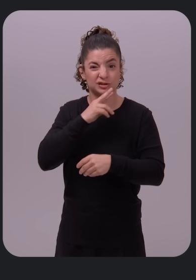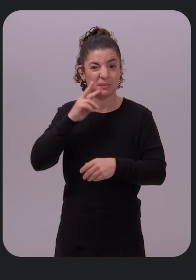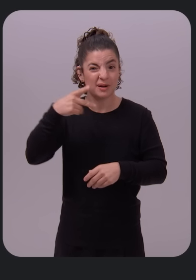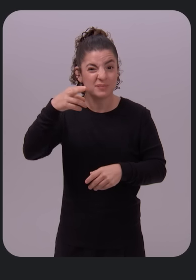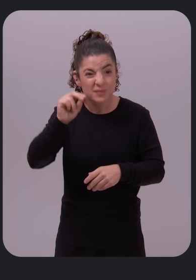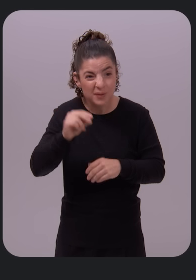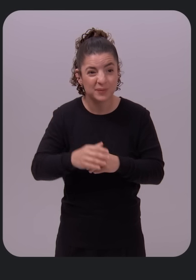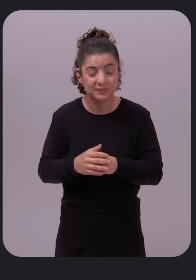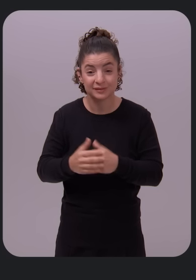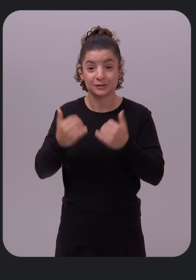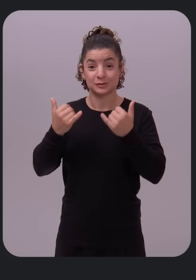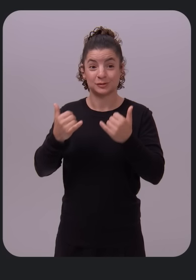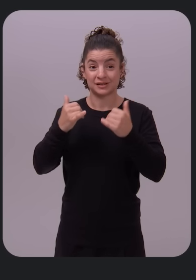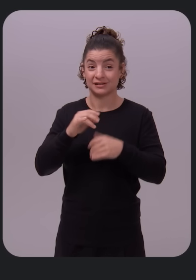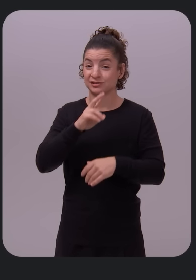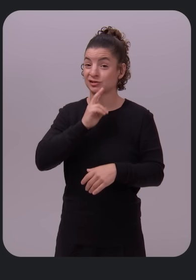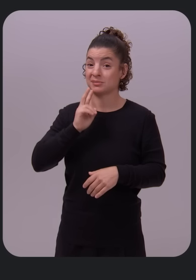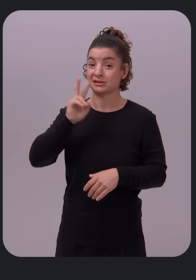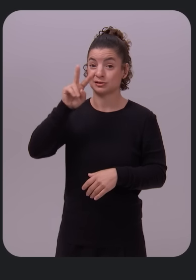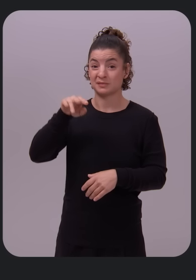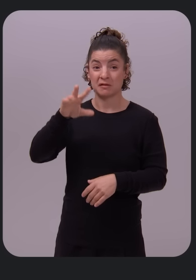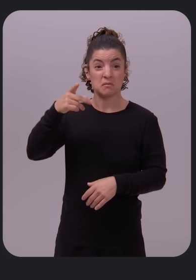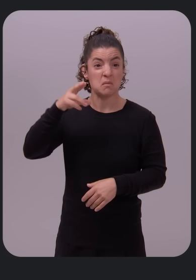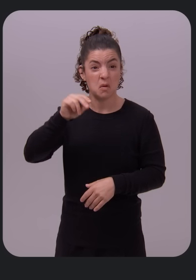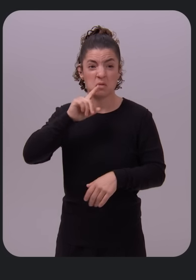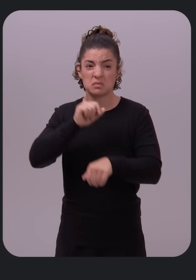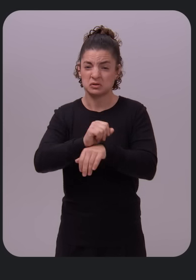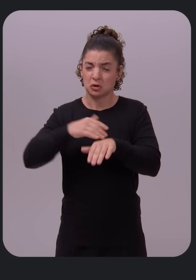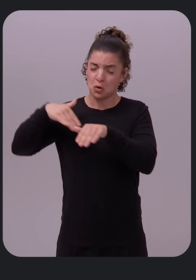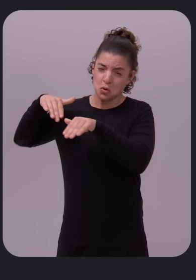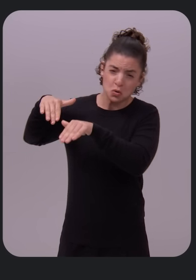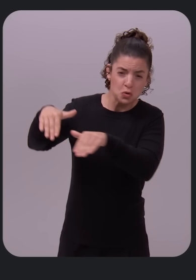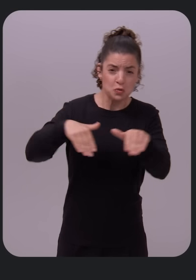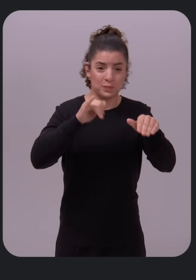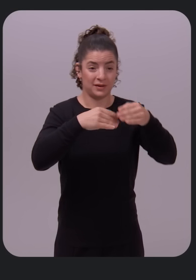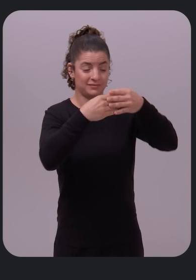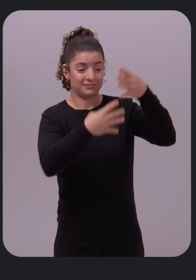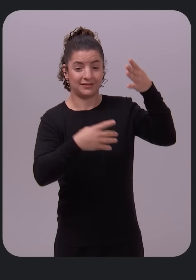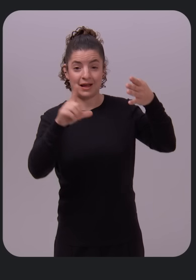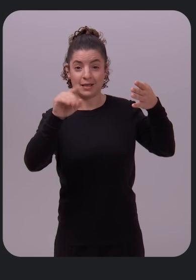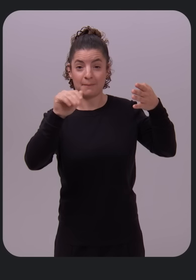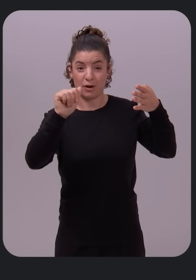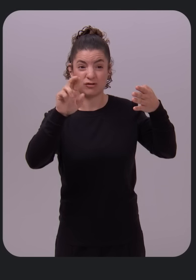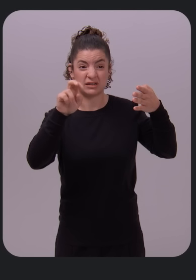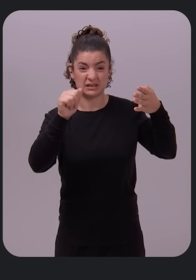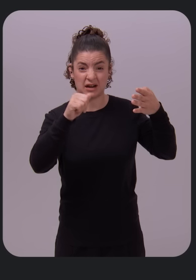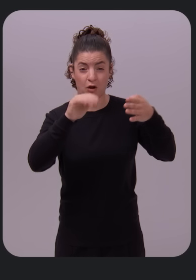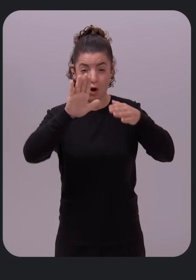And today, Gemini 2.5 Pro sweeps the LMArena leaderboard in all categories.